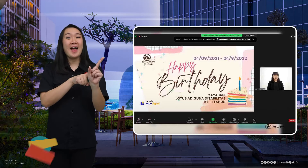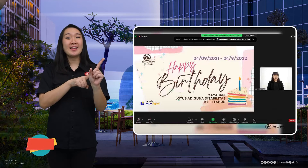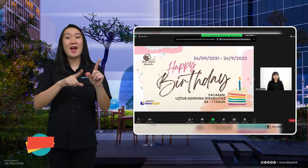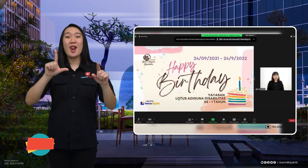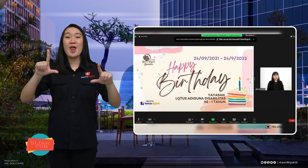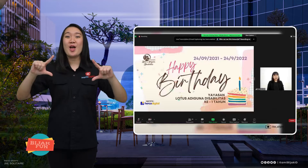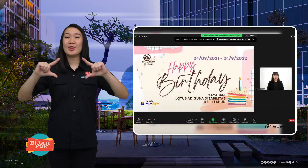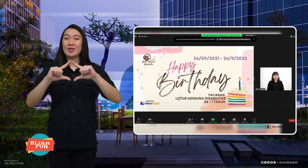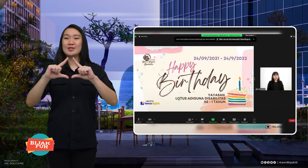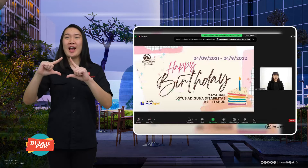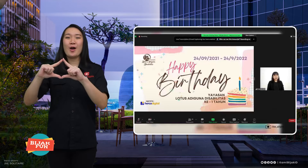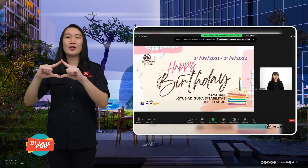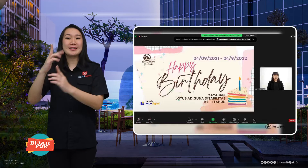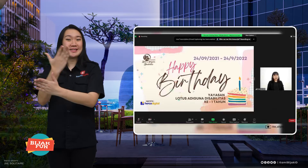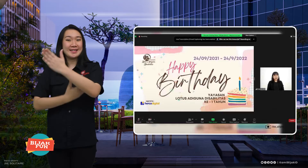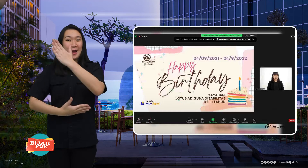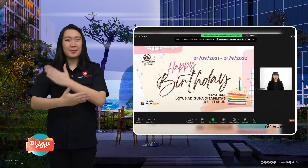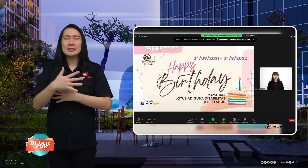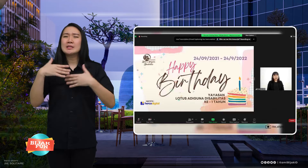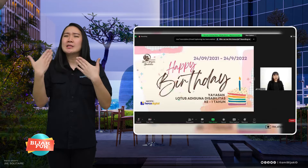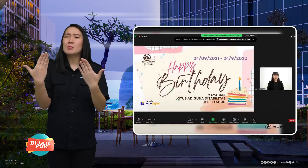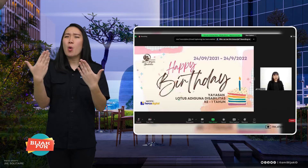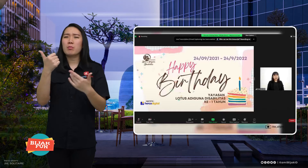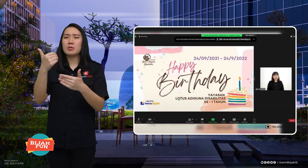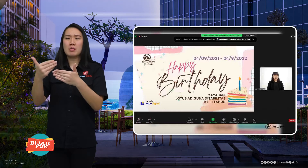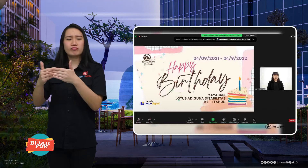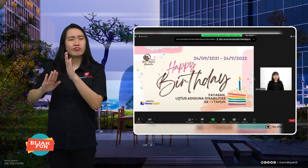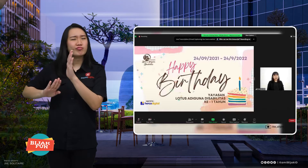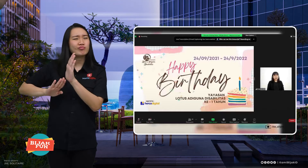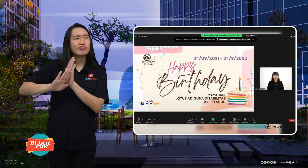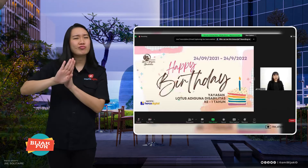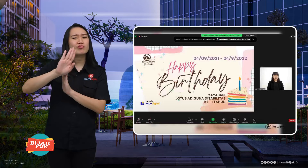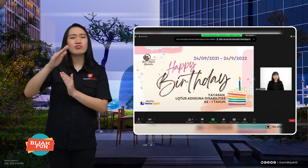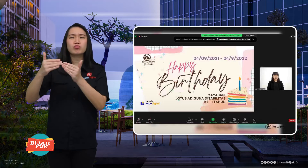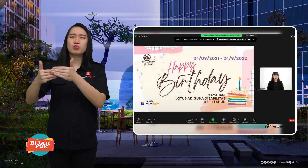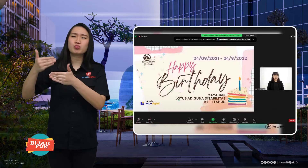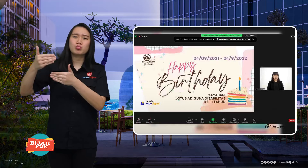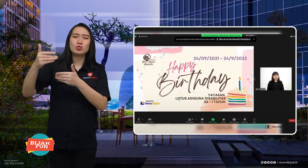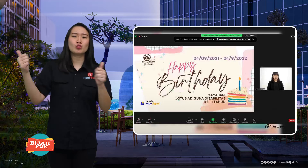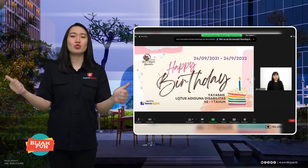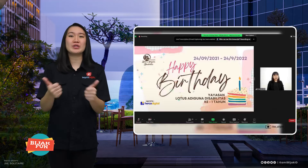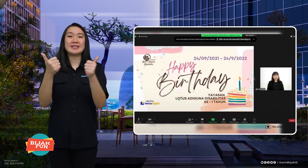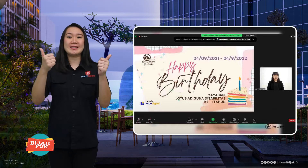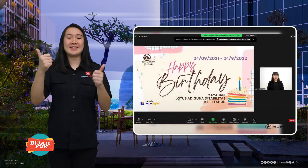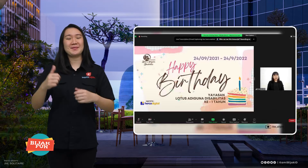Lotus Adiguna Foundation for Disabilities, I wish you more progress and success always.